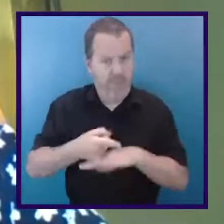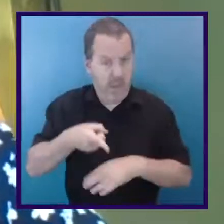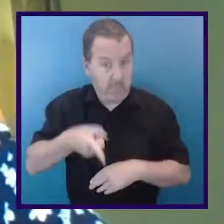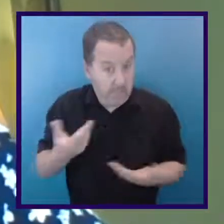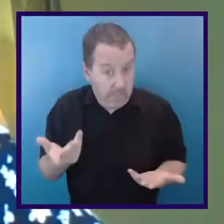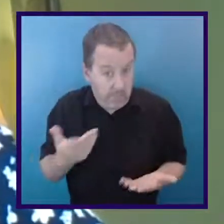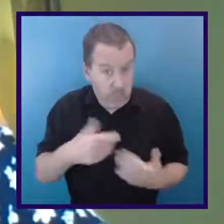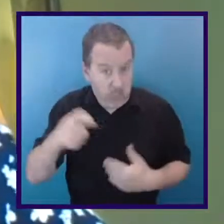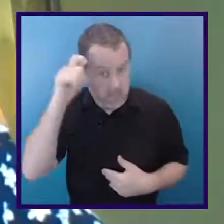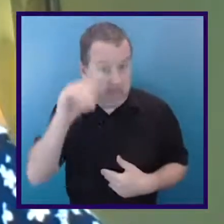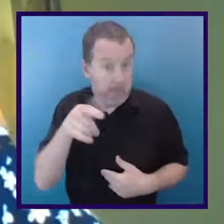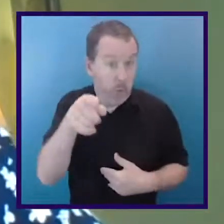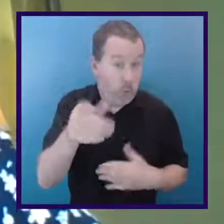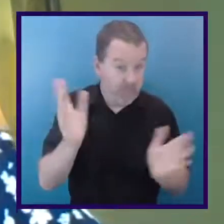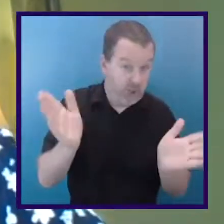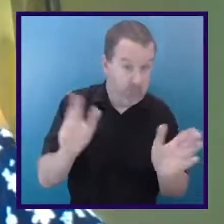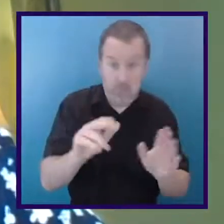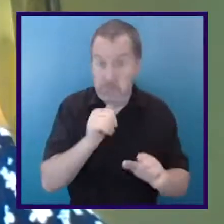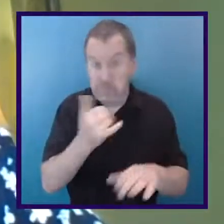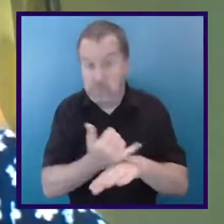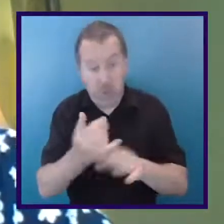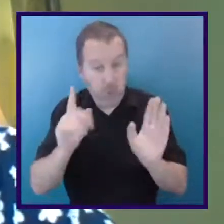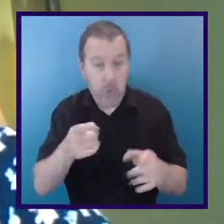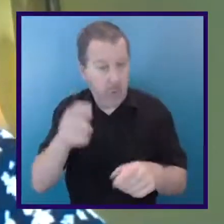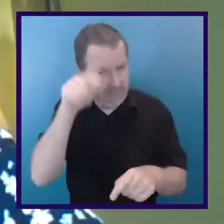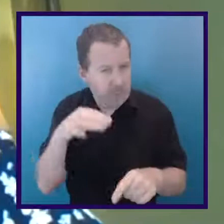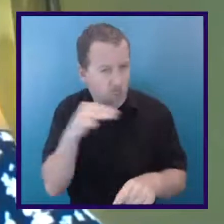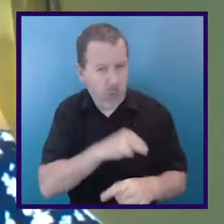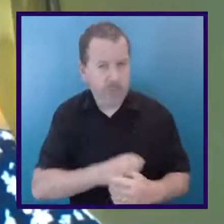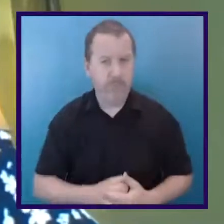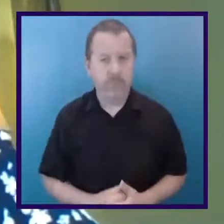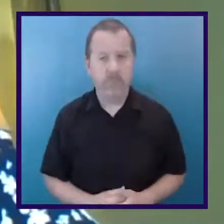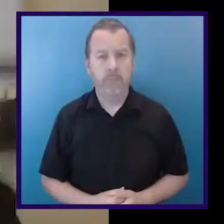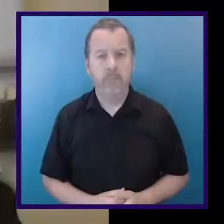whether you had the chance to do that or not, but do you think it's important?